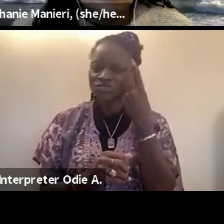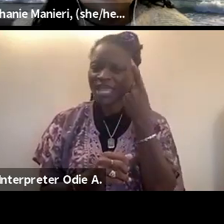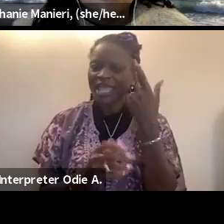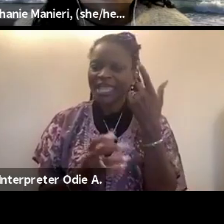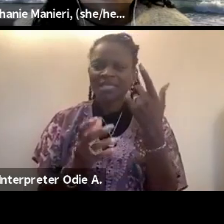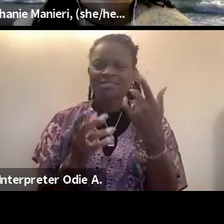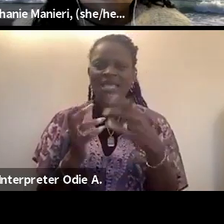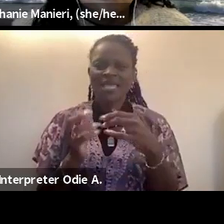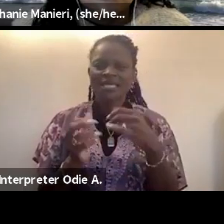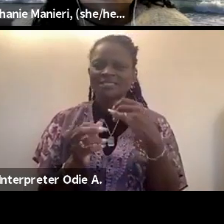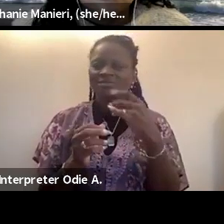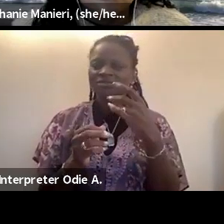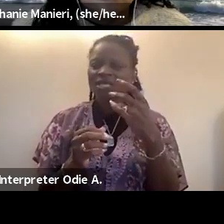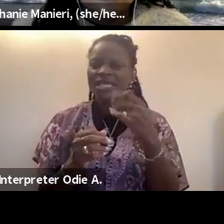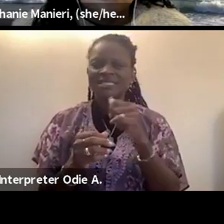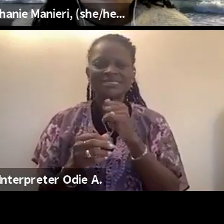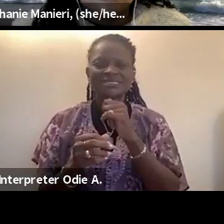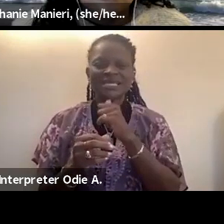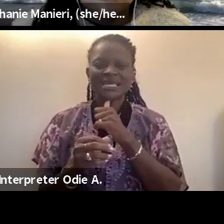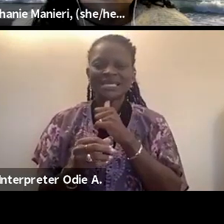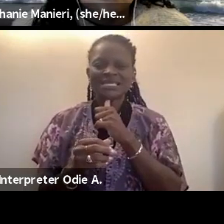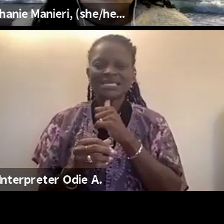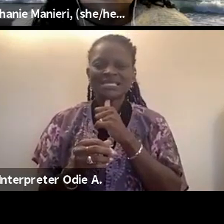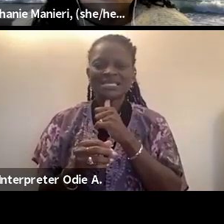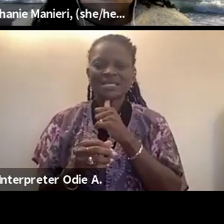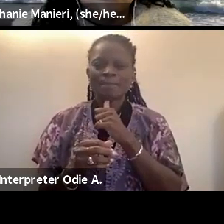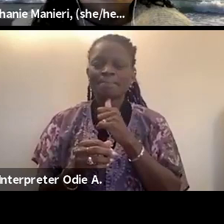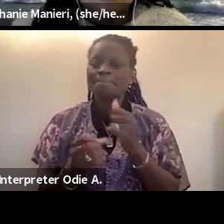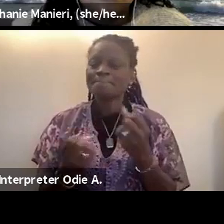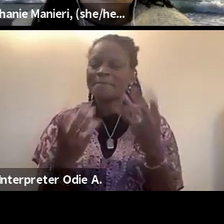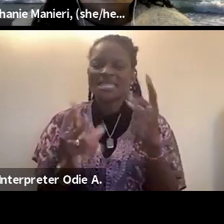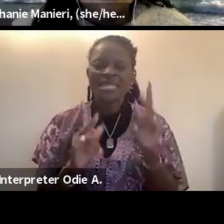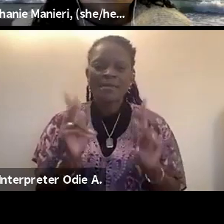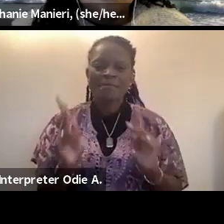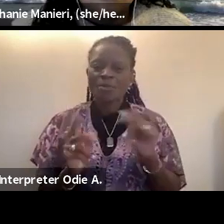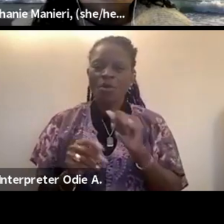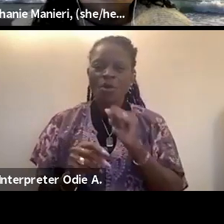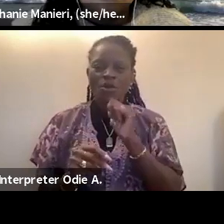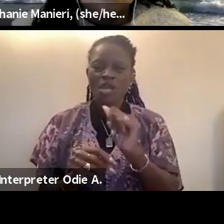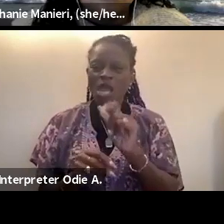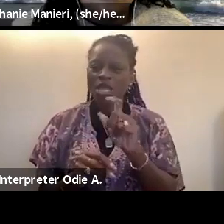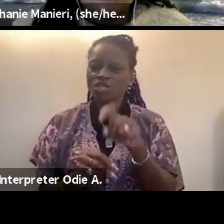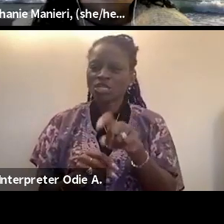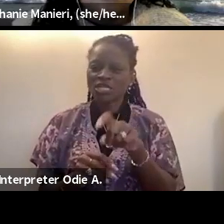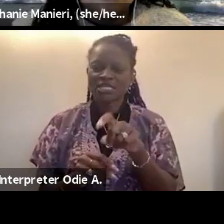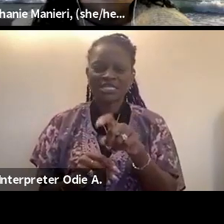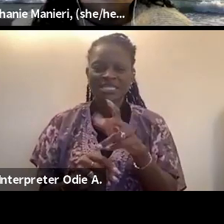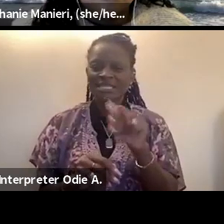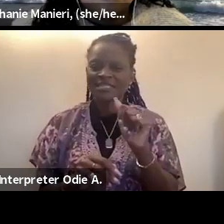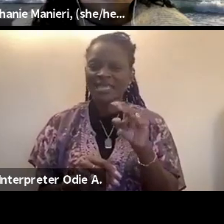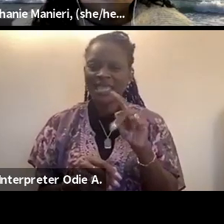COVID, most people are not going to require two antibodies if you're super